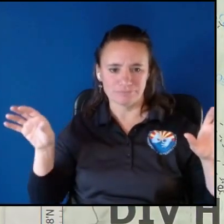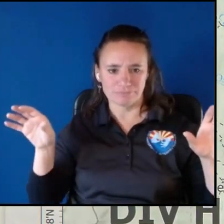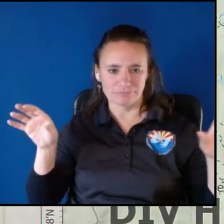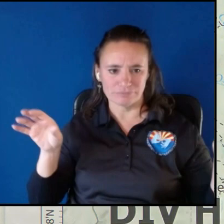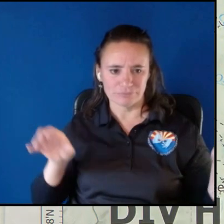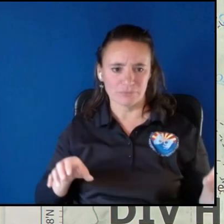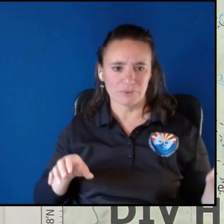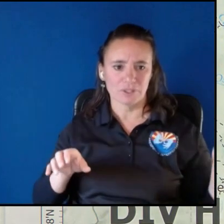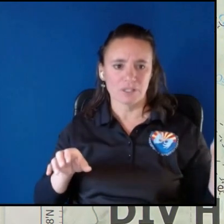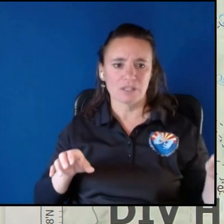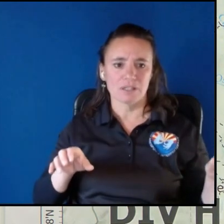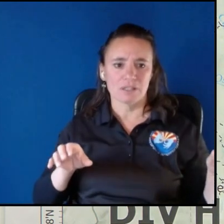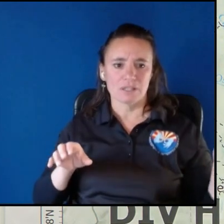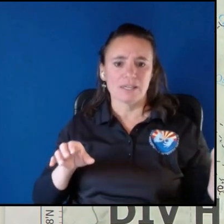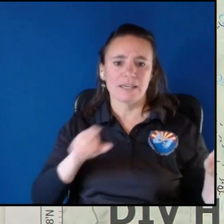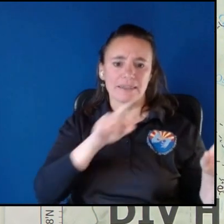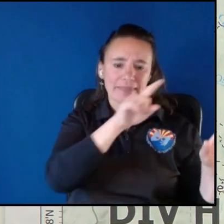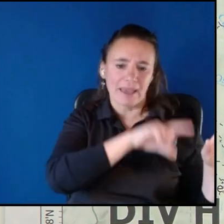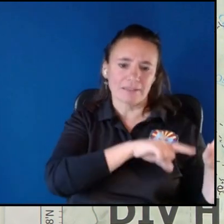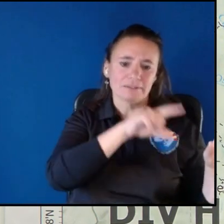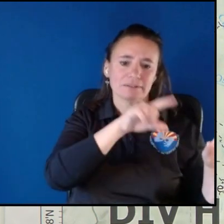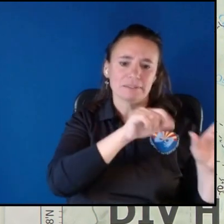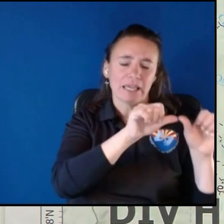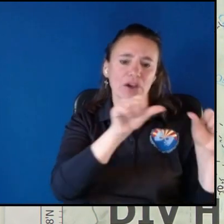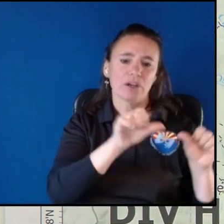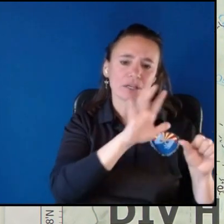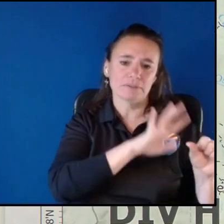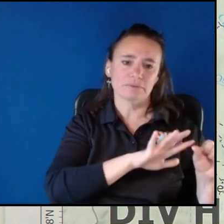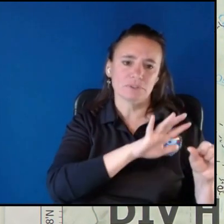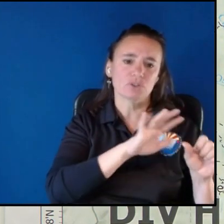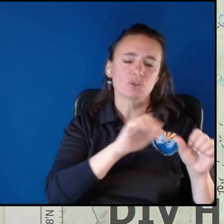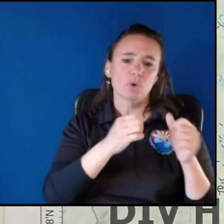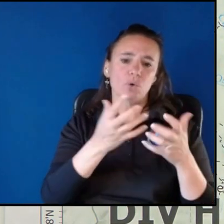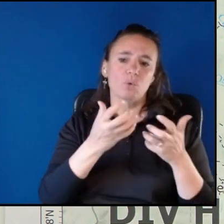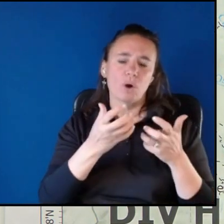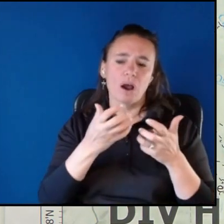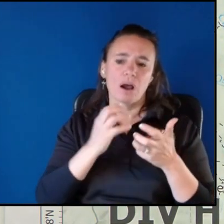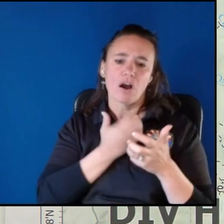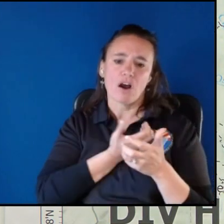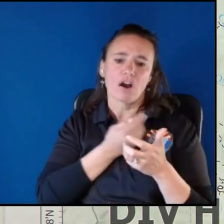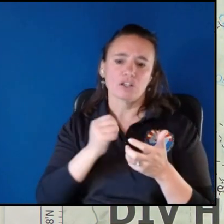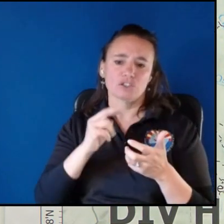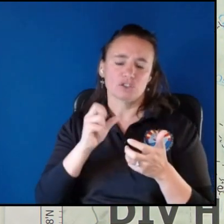bring the fire to the containment line on our terms and not the fire's terms. With that, we have developed,